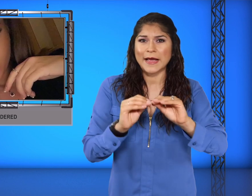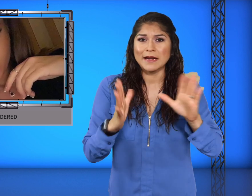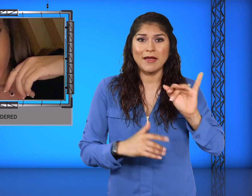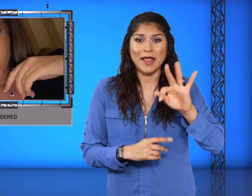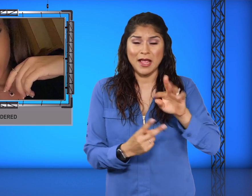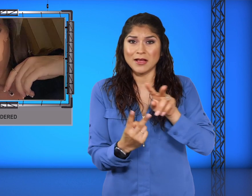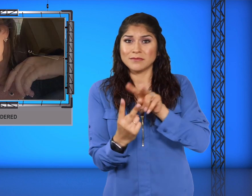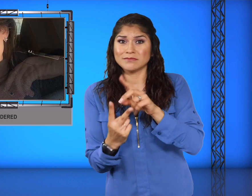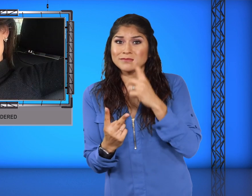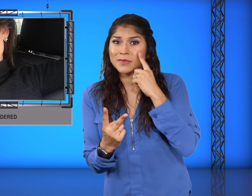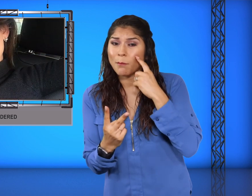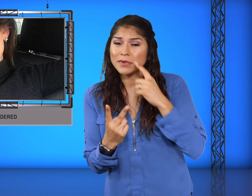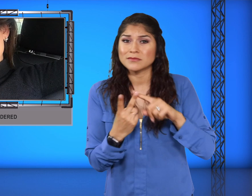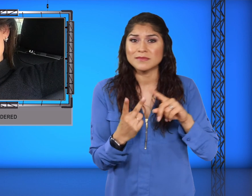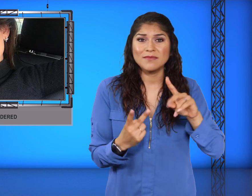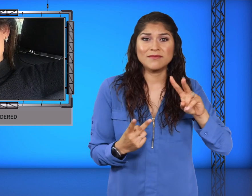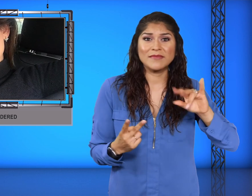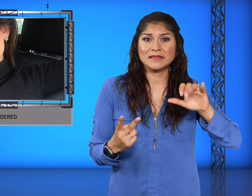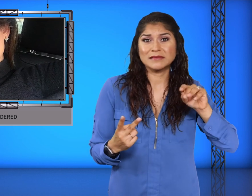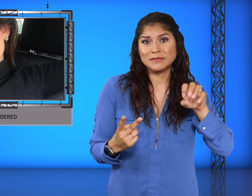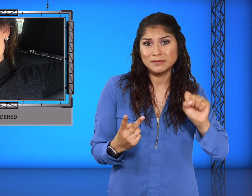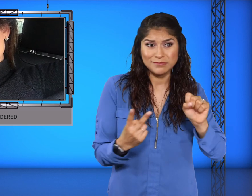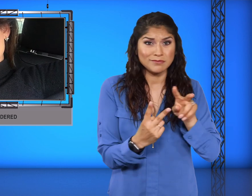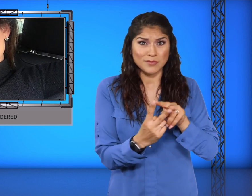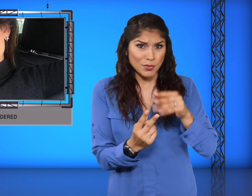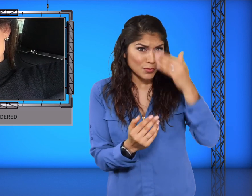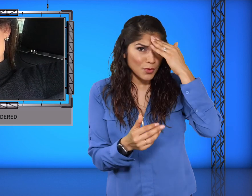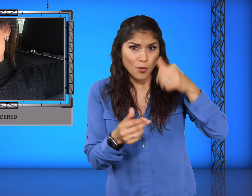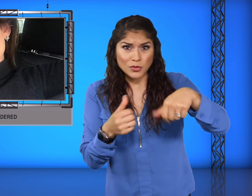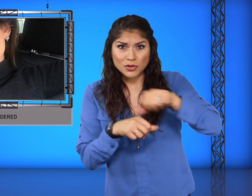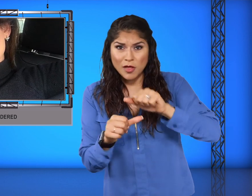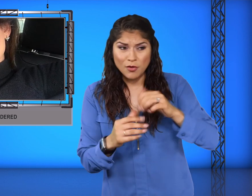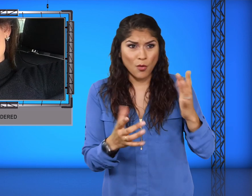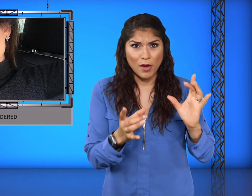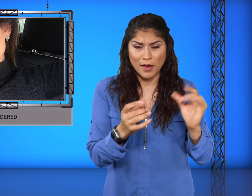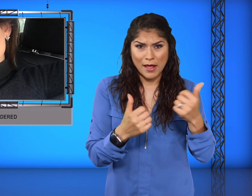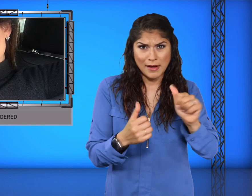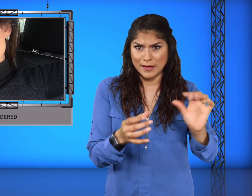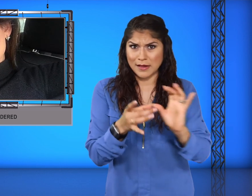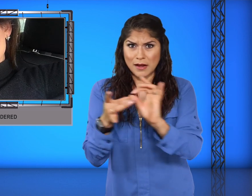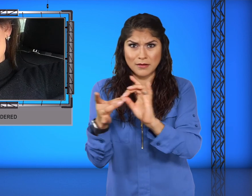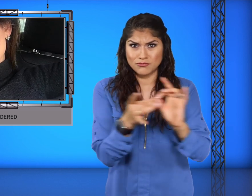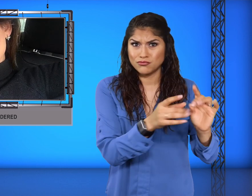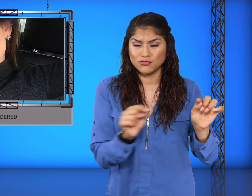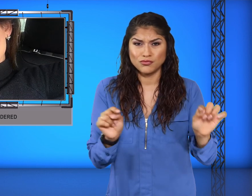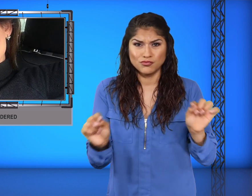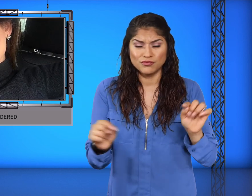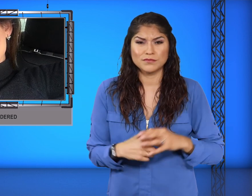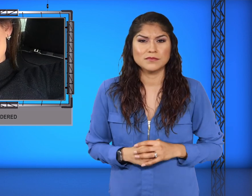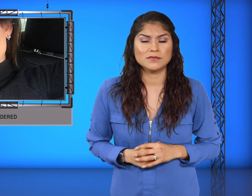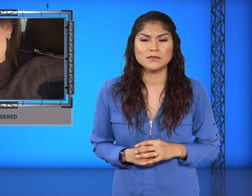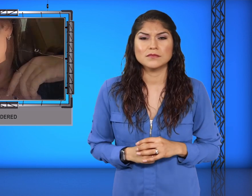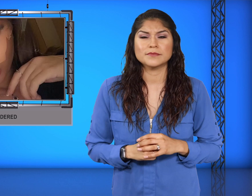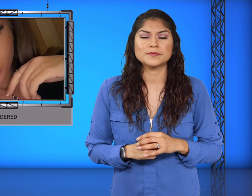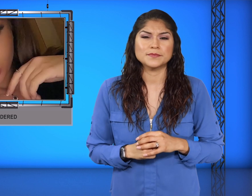It's not clear yet if the suspect and the victim share any connections.